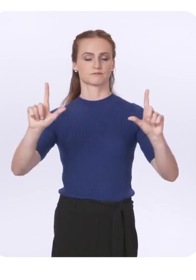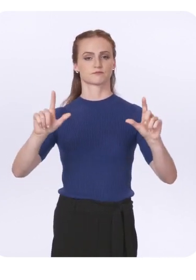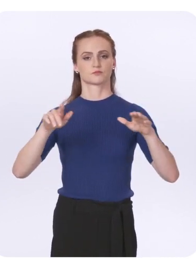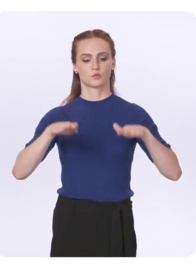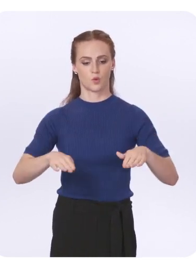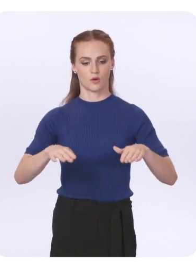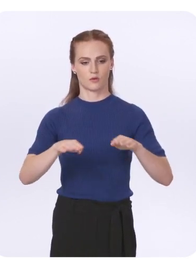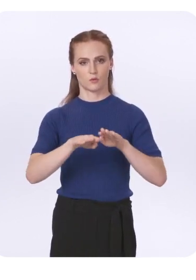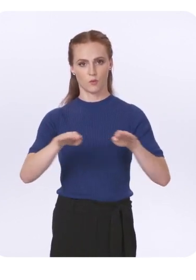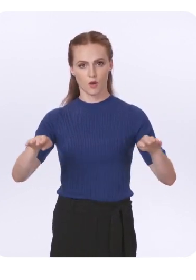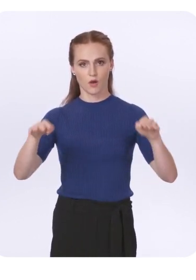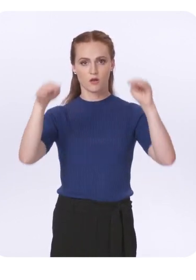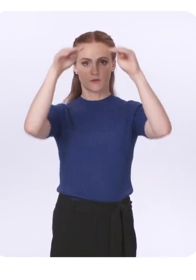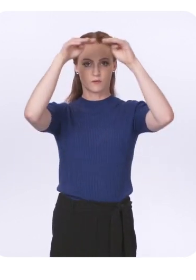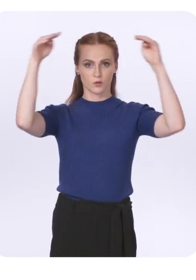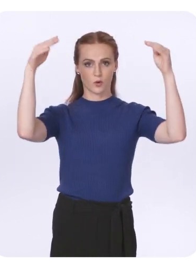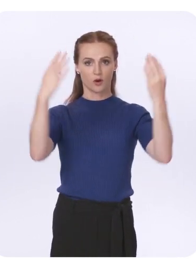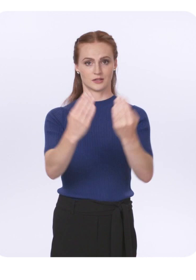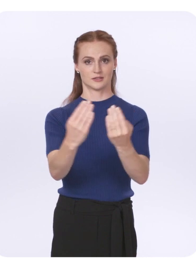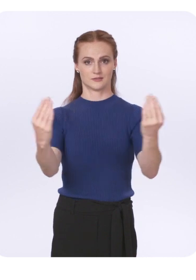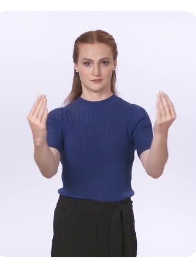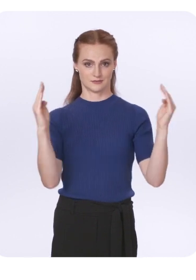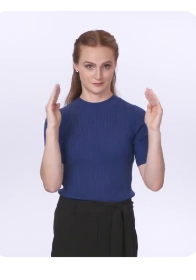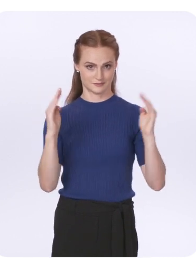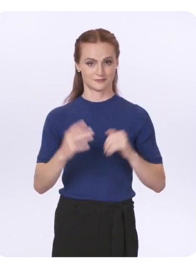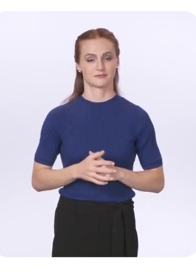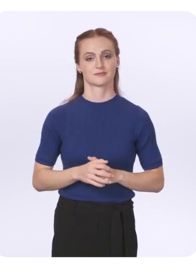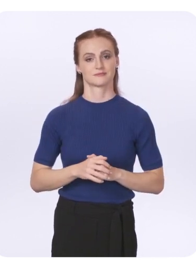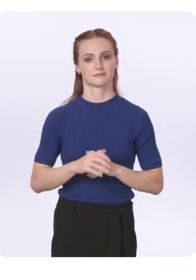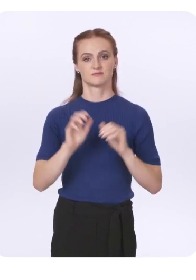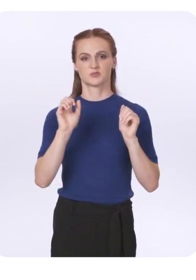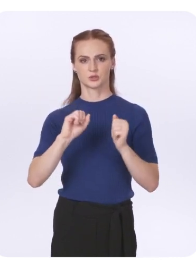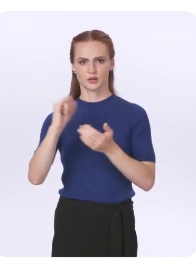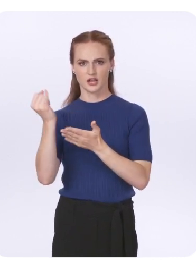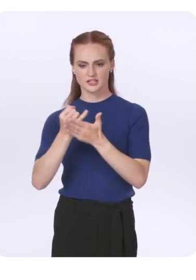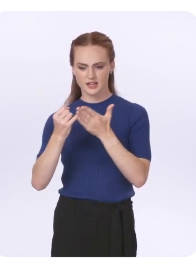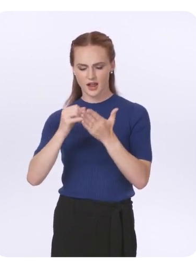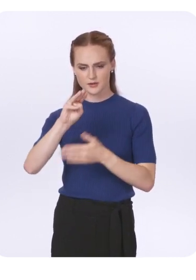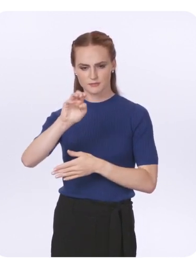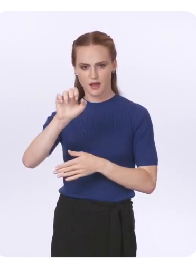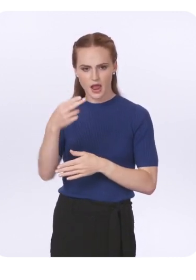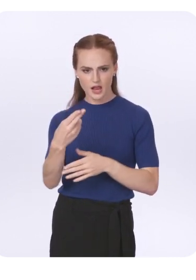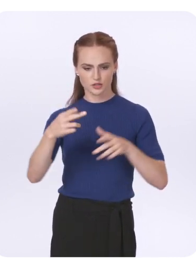creating digital representations of physical objects in the defined space.